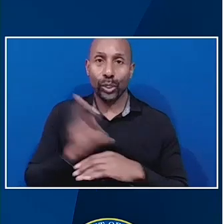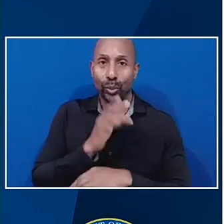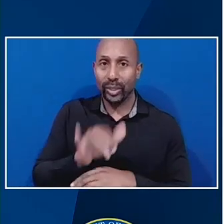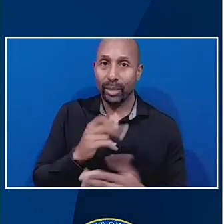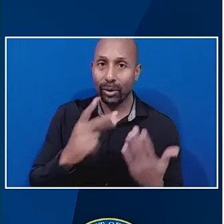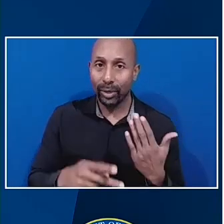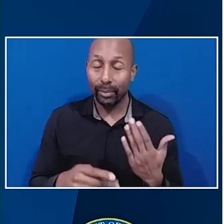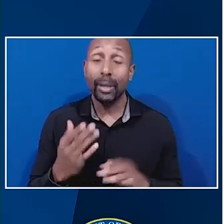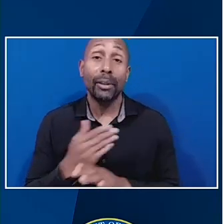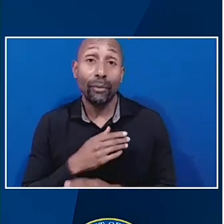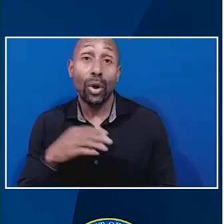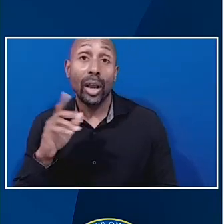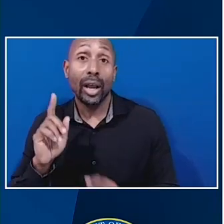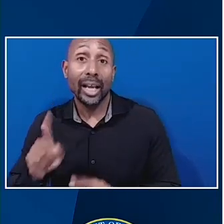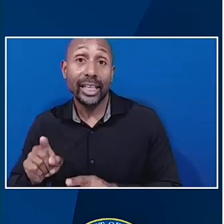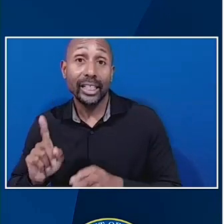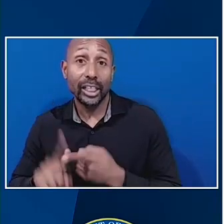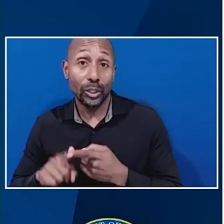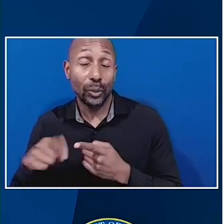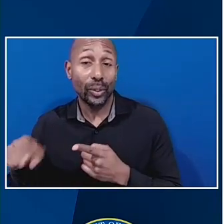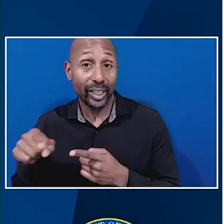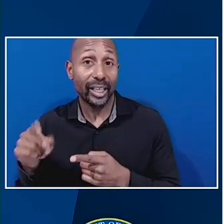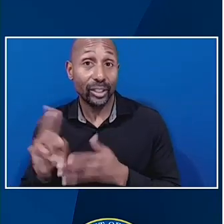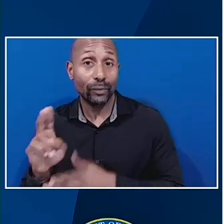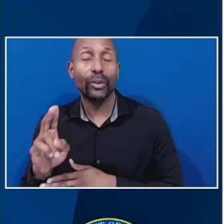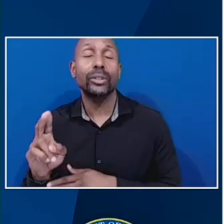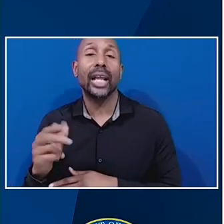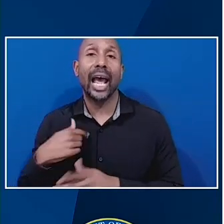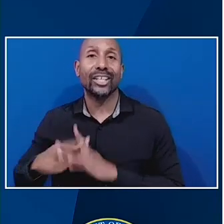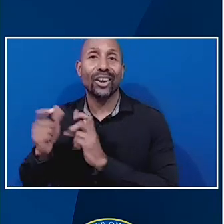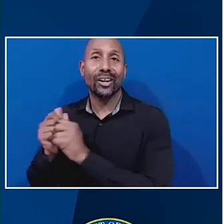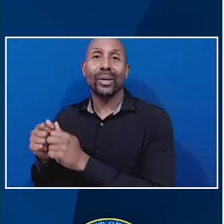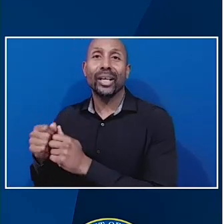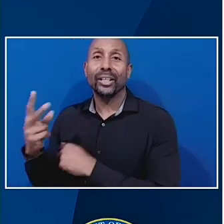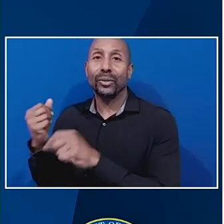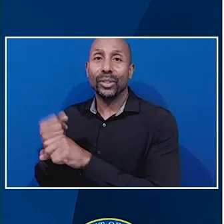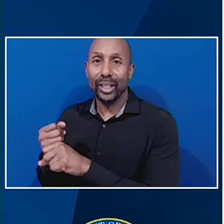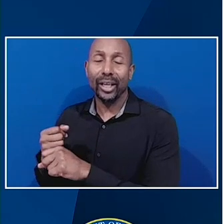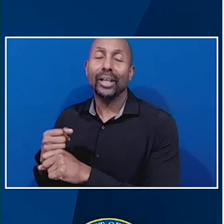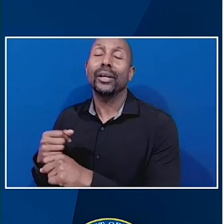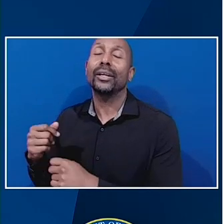career at Georgetown College where they did not offer any programs like this. I was on a scholarship, so I had to